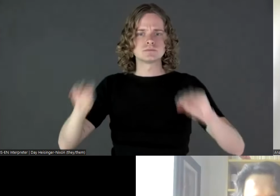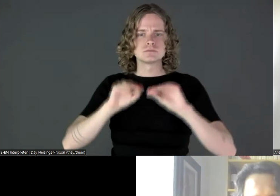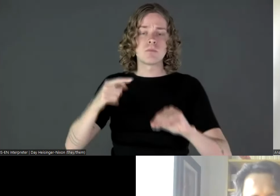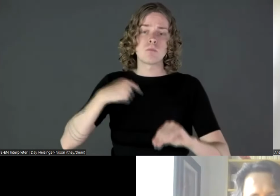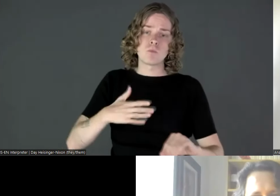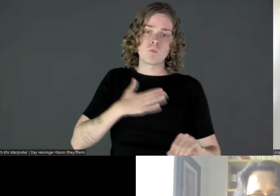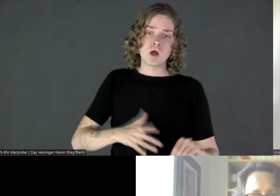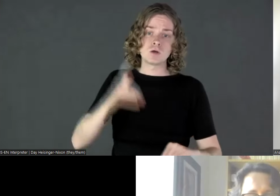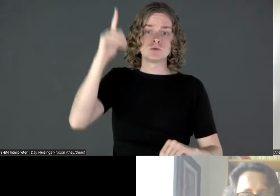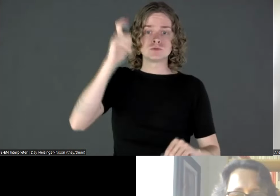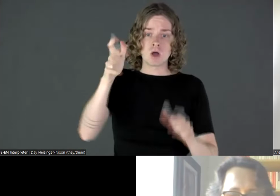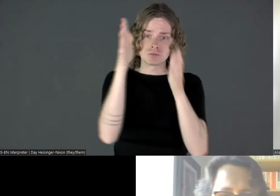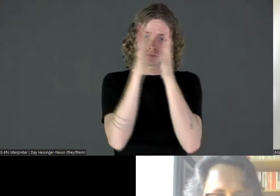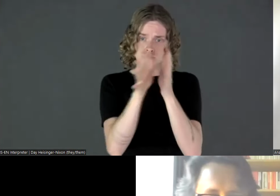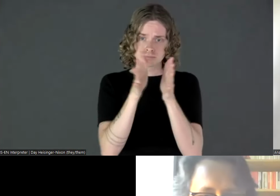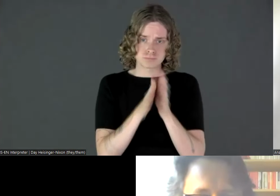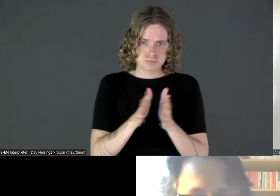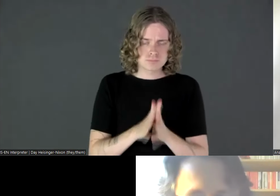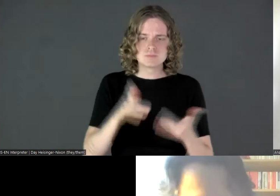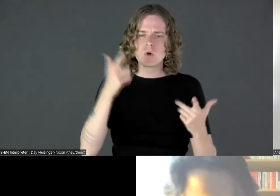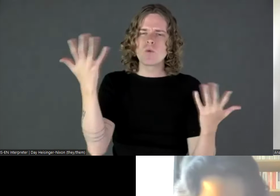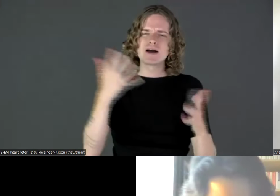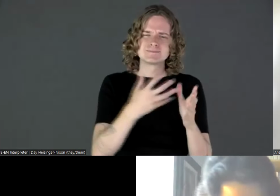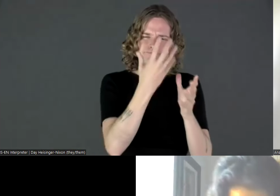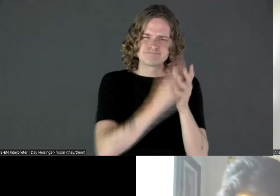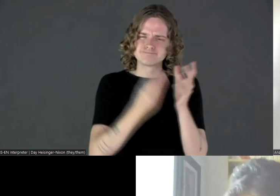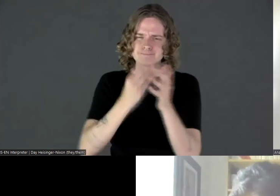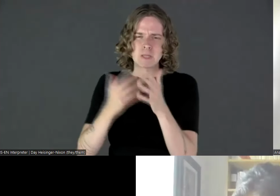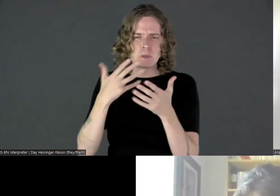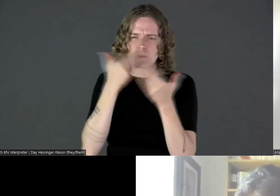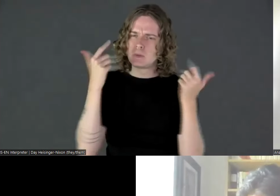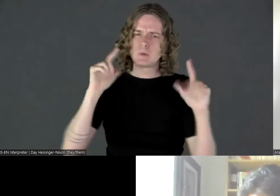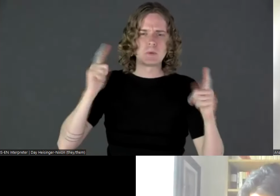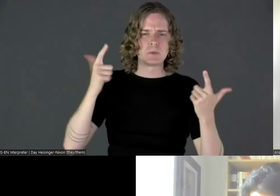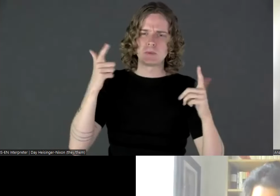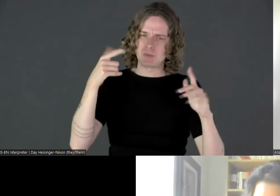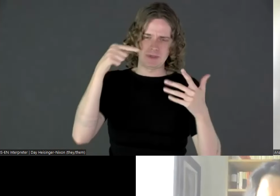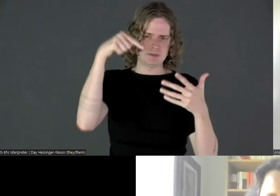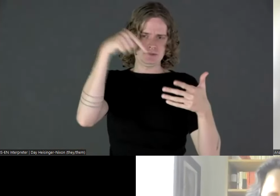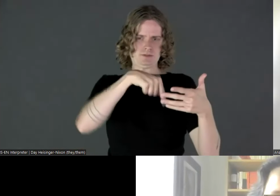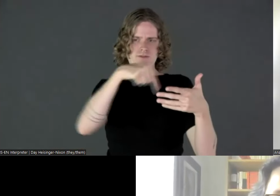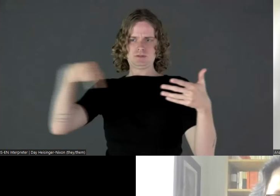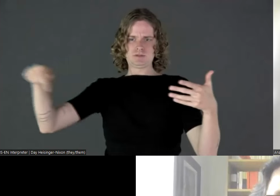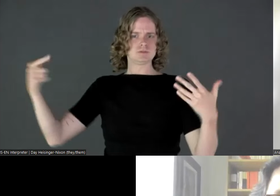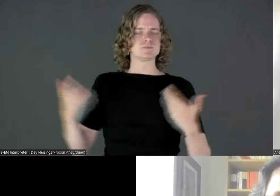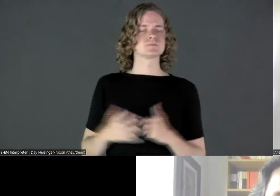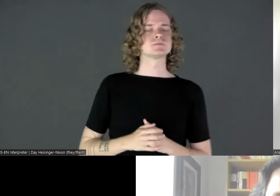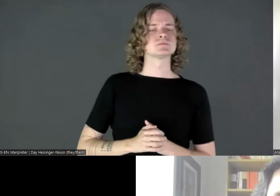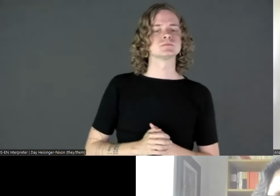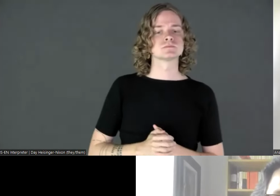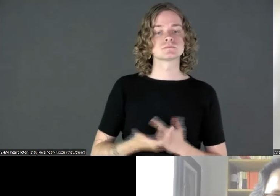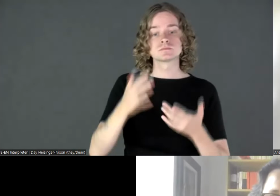I have seen when it comes to the cluster teams, cluster partners in mainstreaming